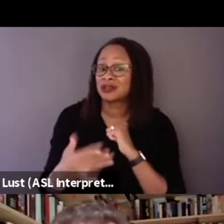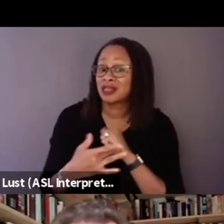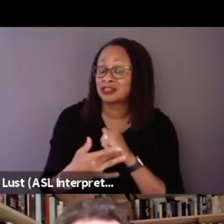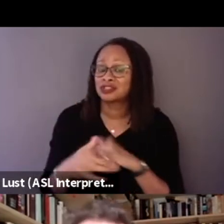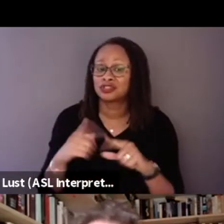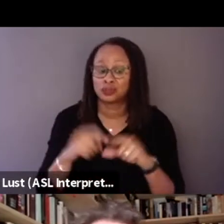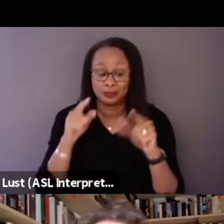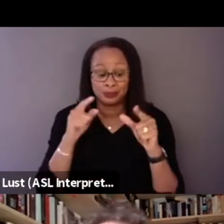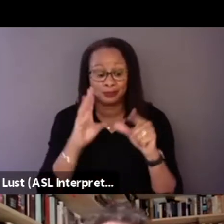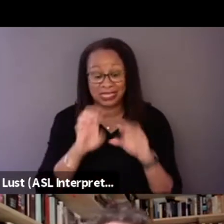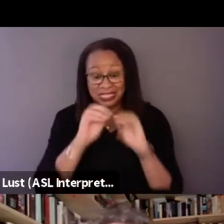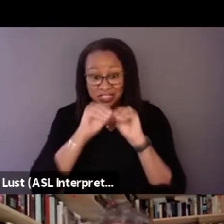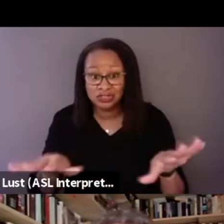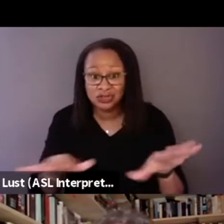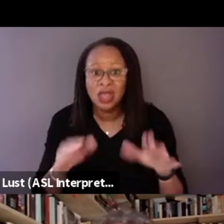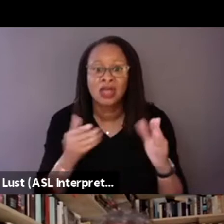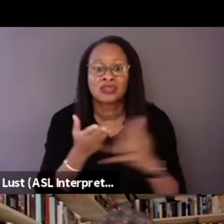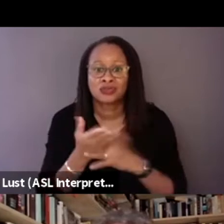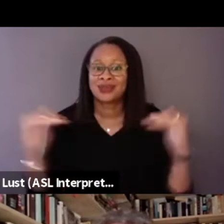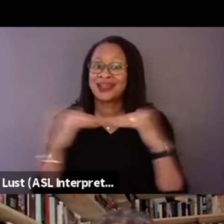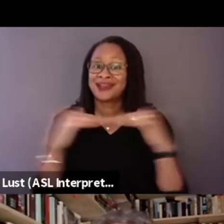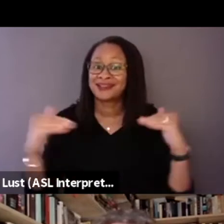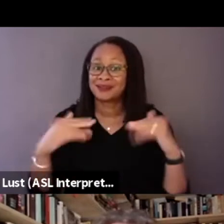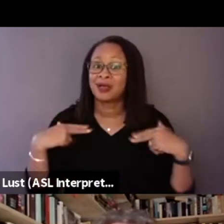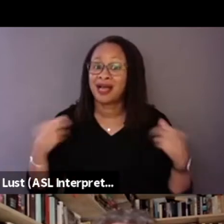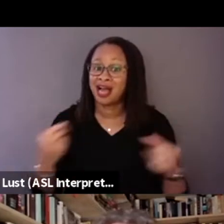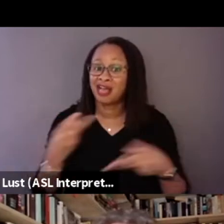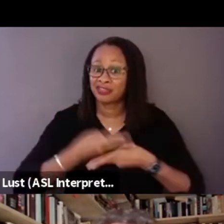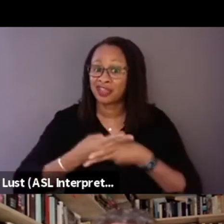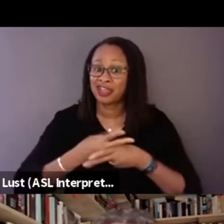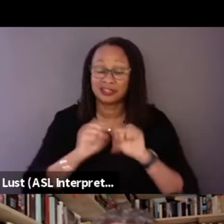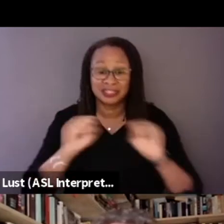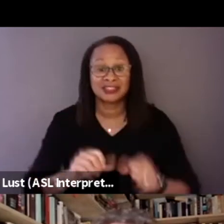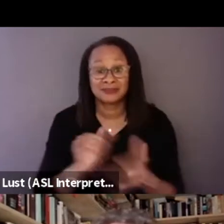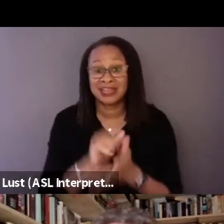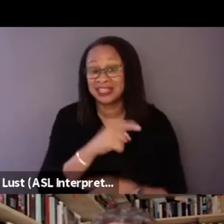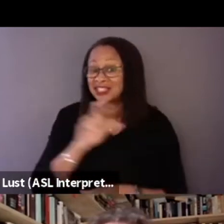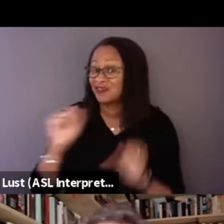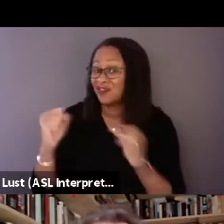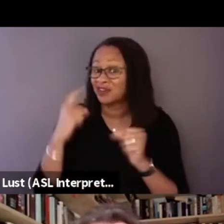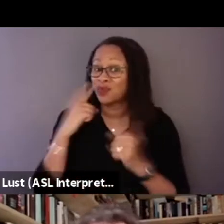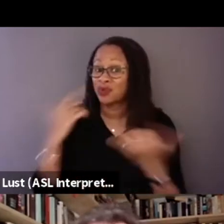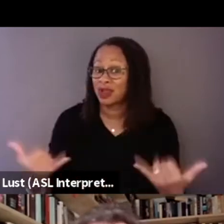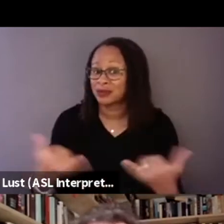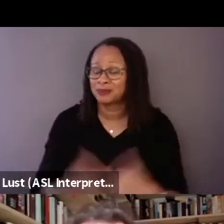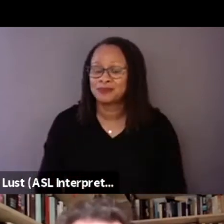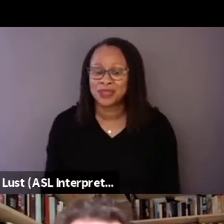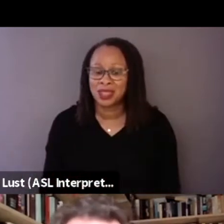through an equitable healthcare system that Ady is fighting for. Bradley, do you wanna talk about